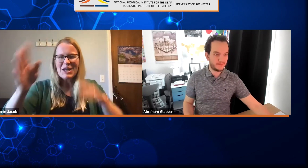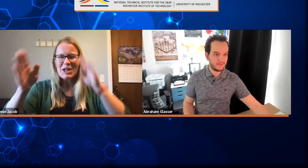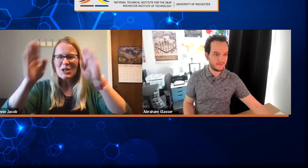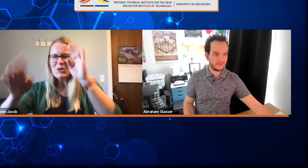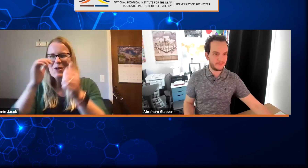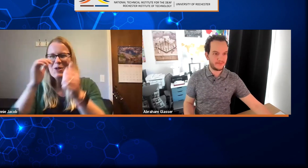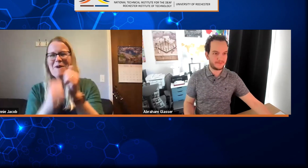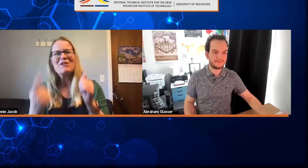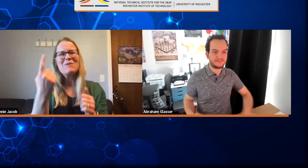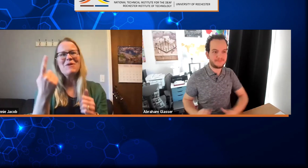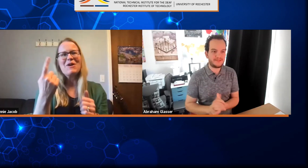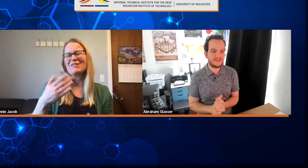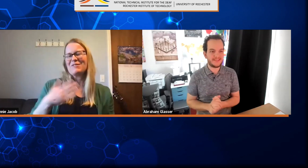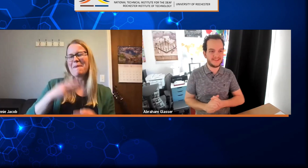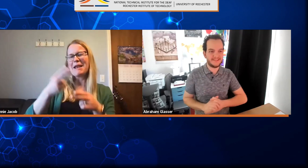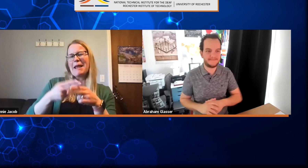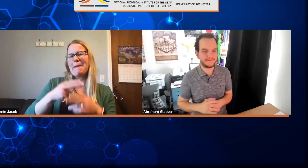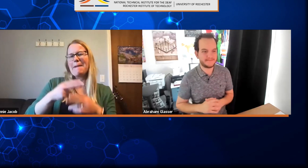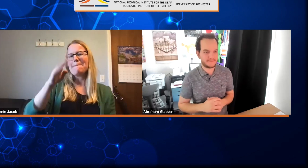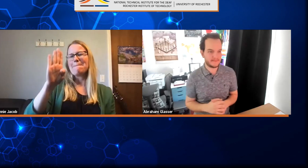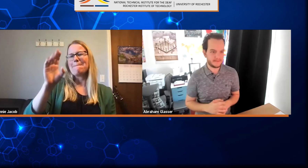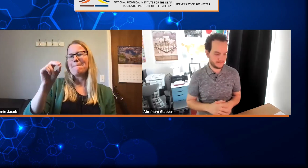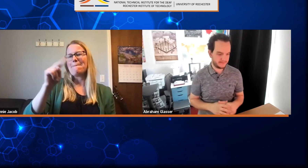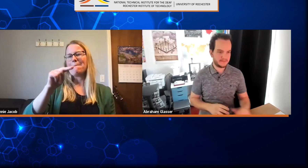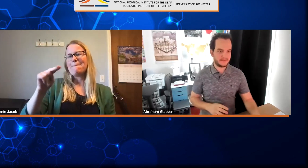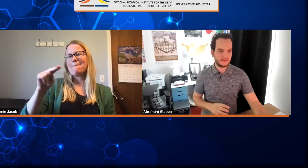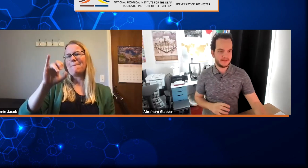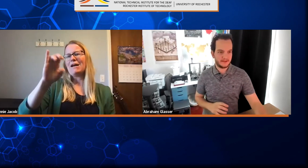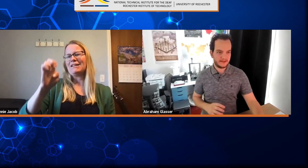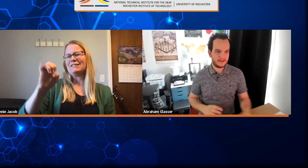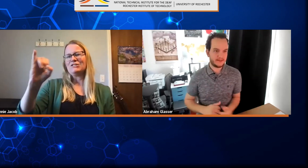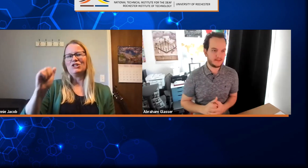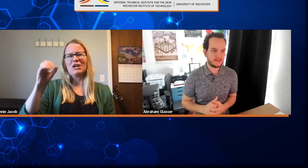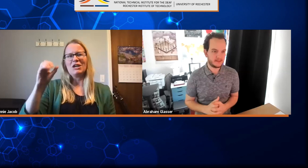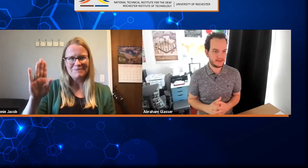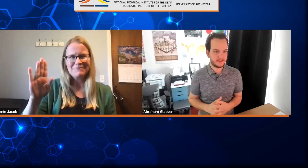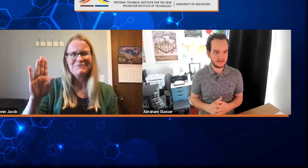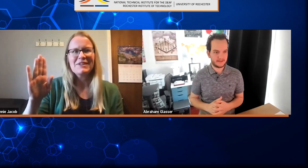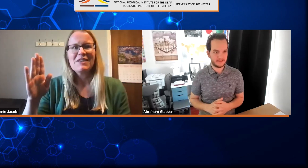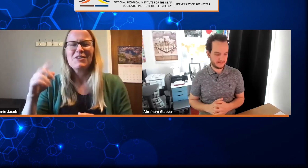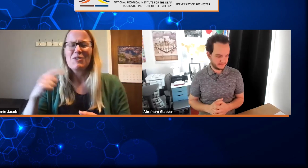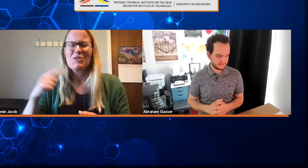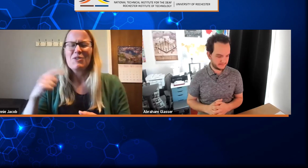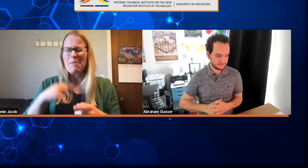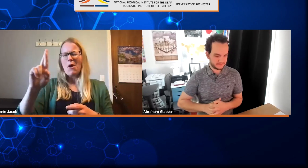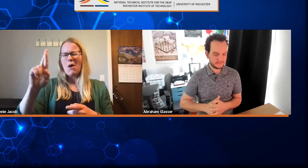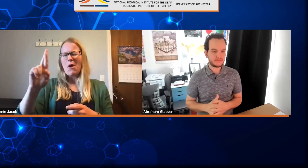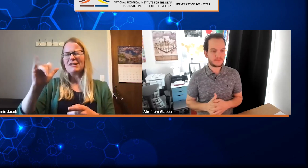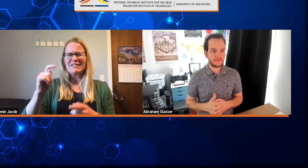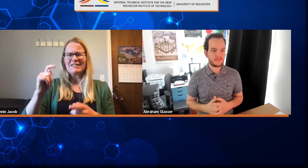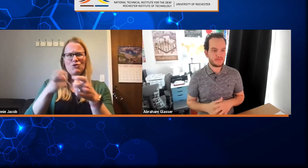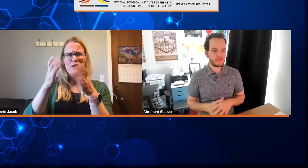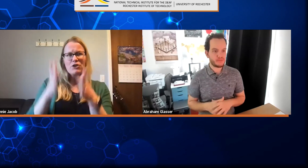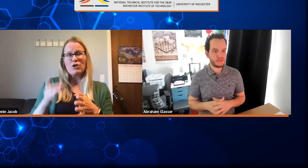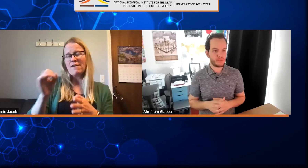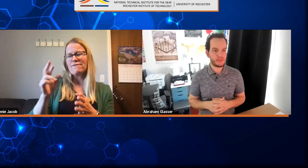Hello, everyone. Welcome. My name is Bonnie Jacob. And I'm the RIT director